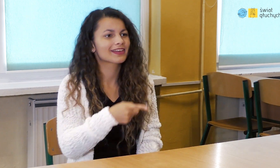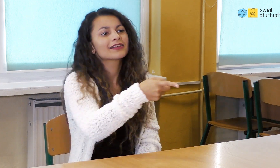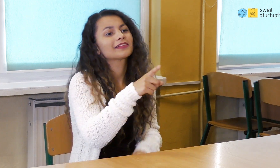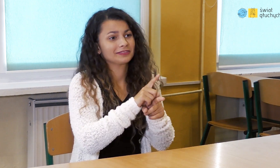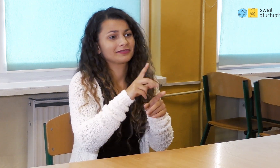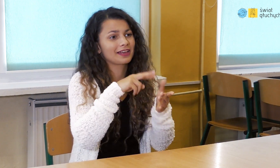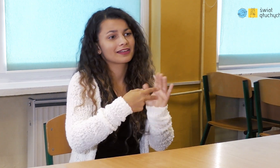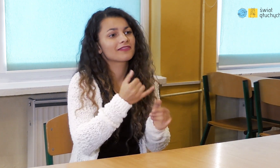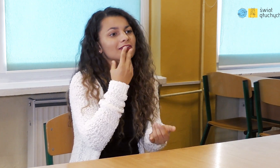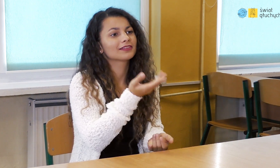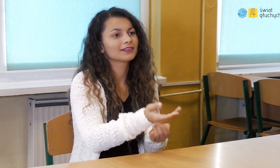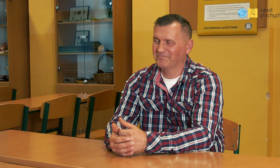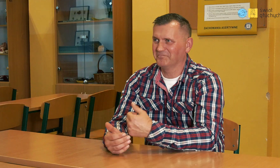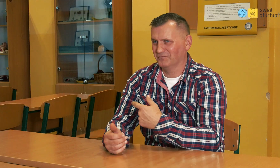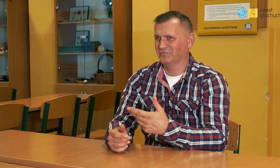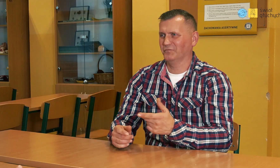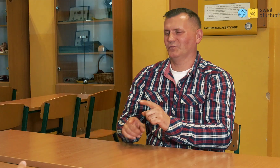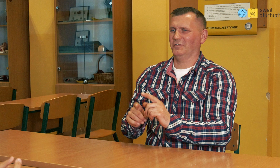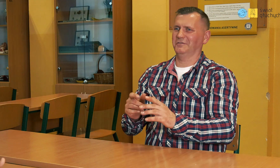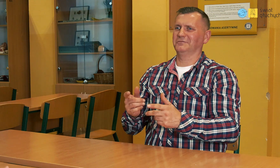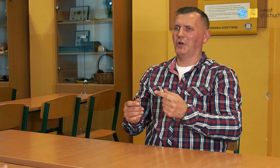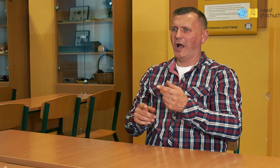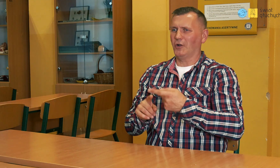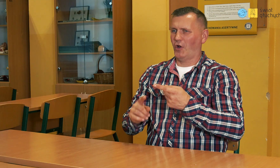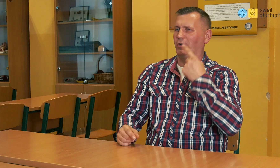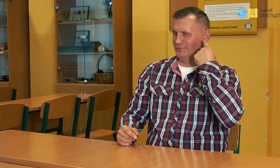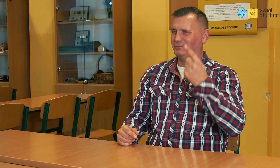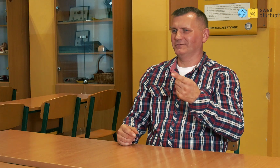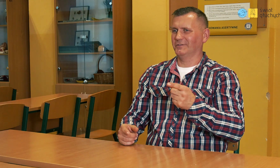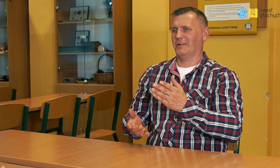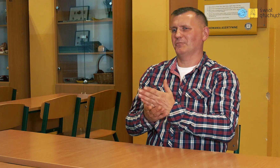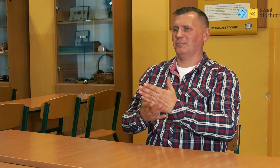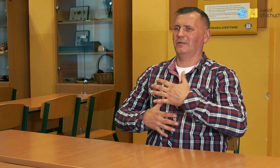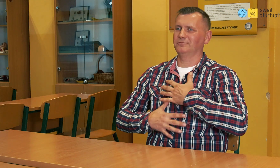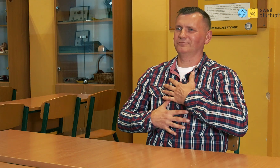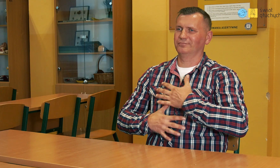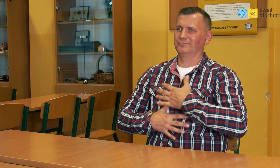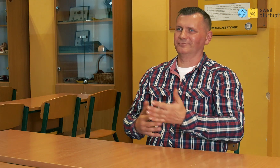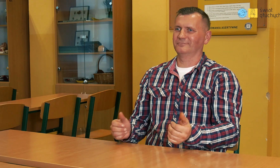How was it for you? Well, I can hear a bit, and I can feel the vibrations to some extent.